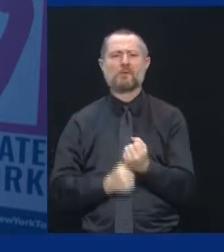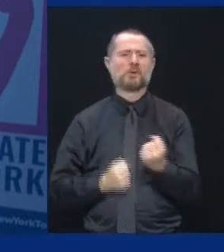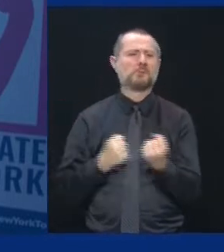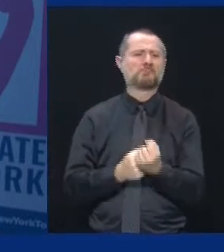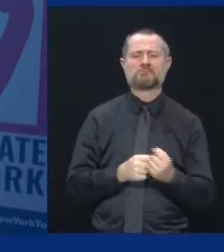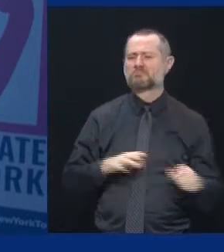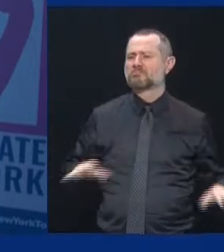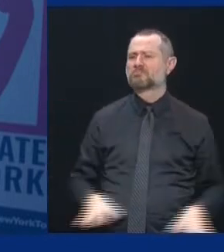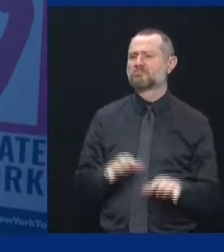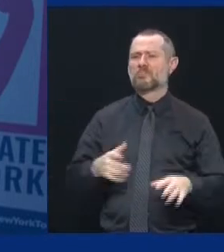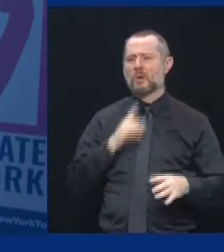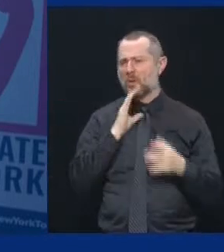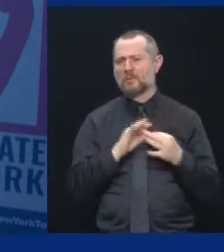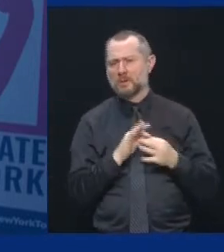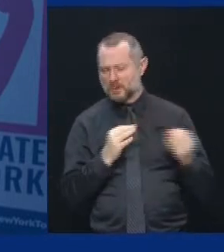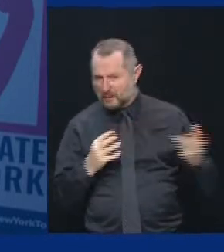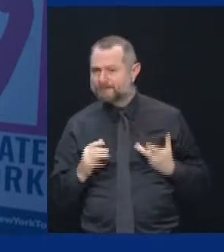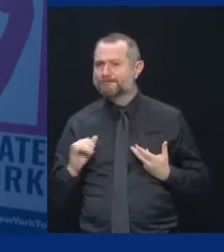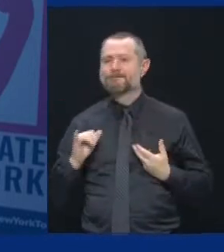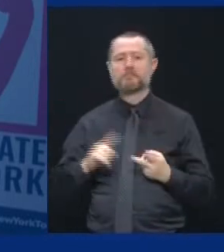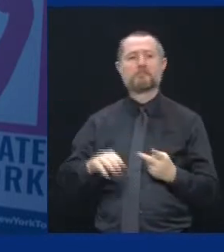SHARPTON, WHO HAS BEEN A GREAT